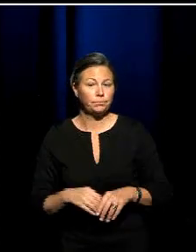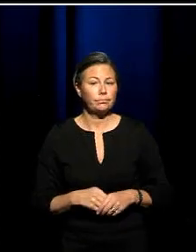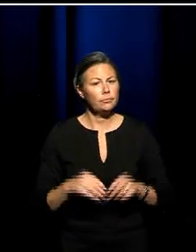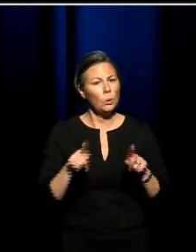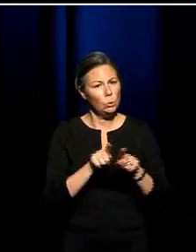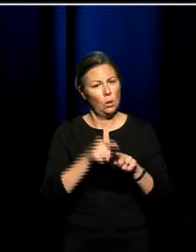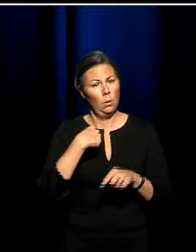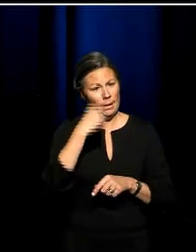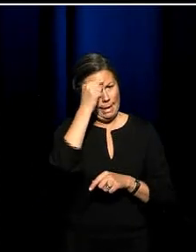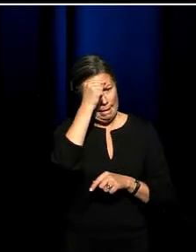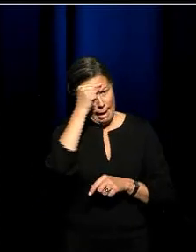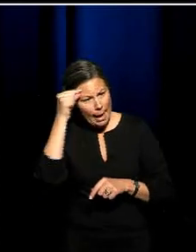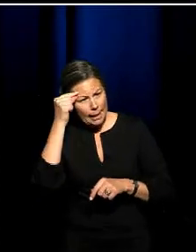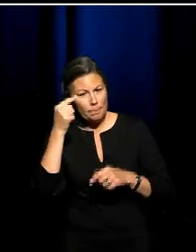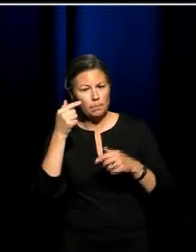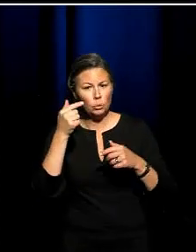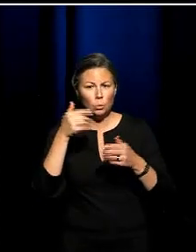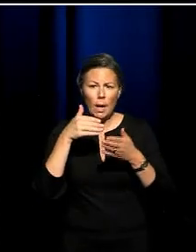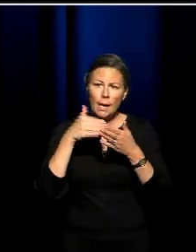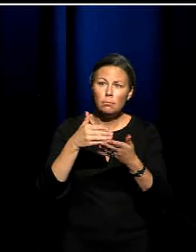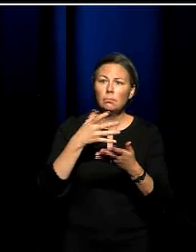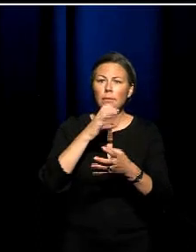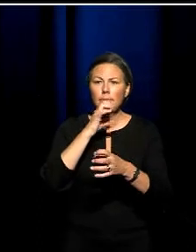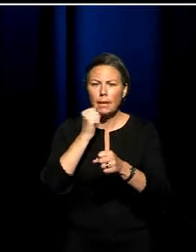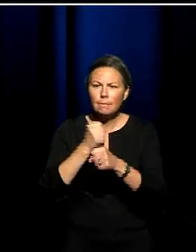measures that governments institutions and the community should introduce to protect